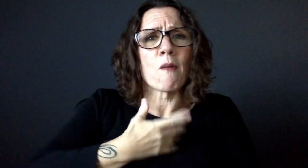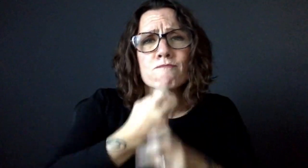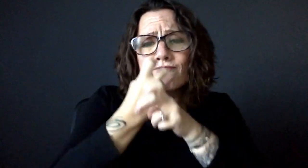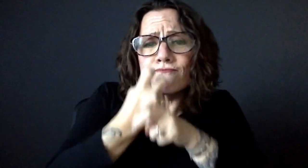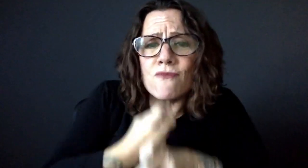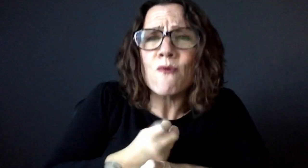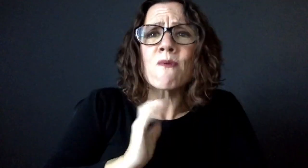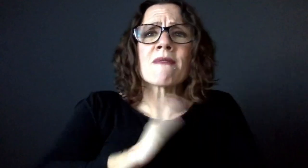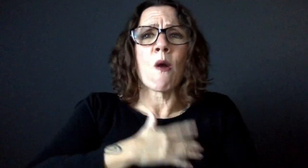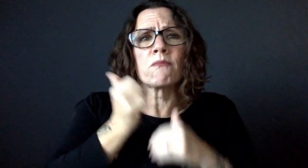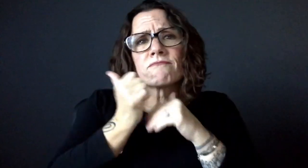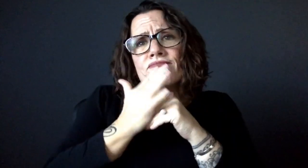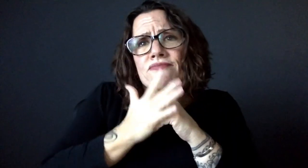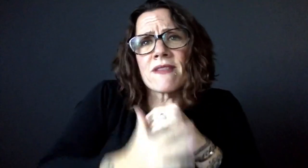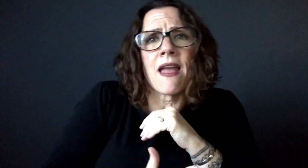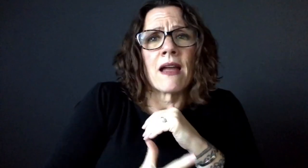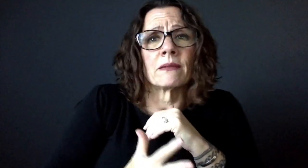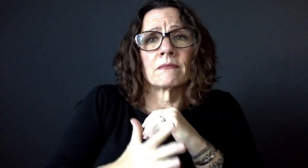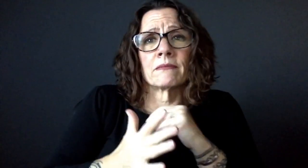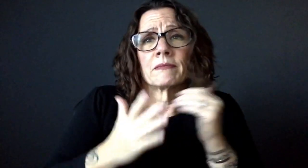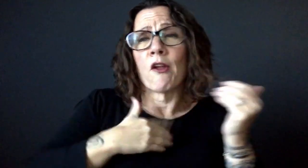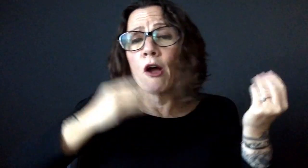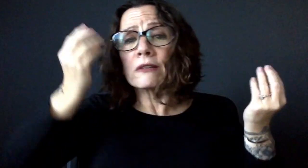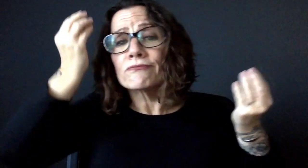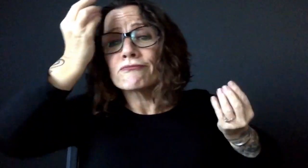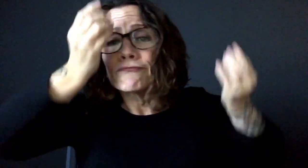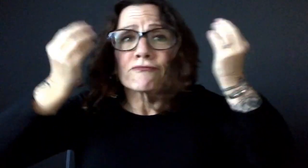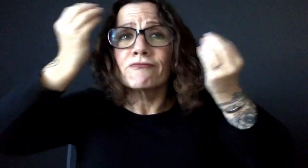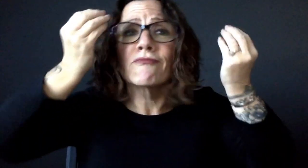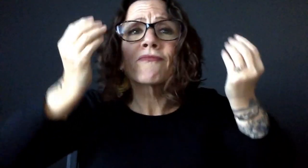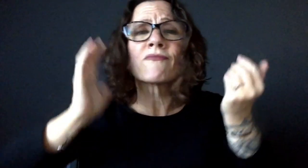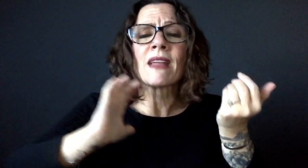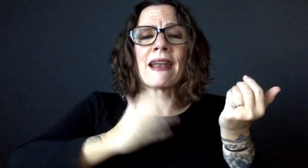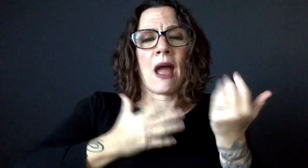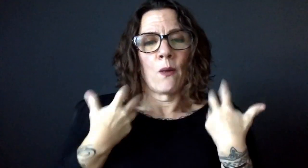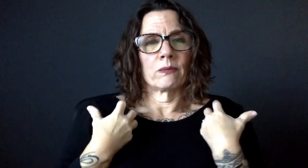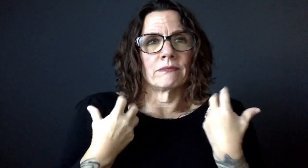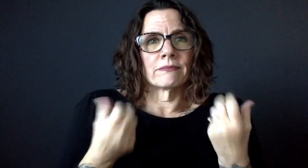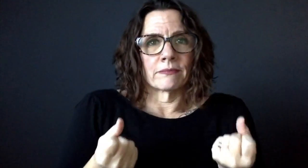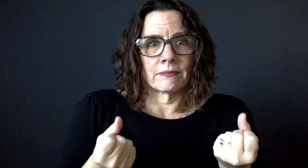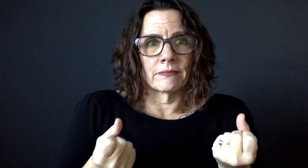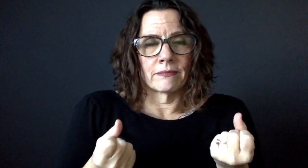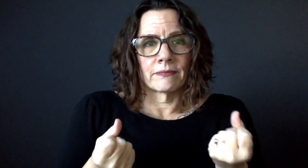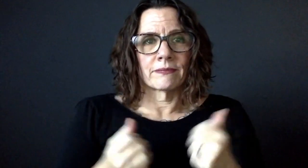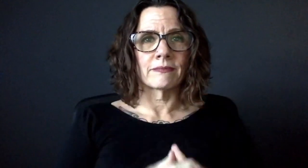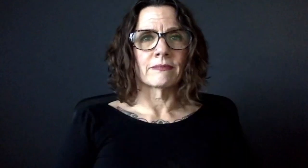of our skin and bone and blood, in the tracks of neurotransmitters and antibodies.”